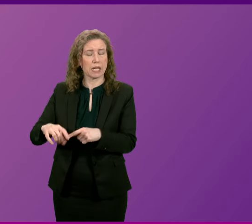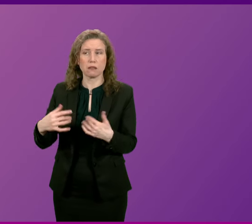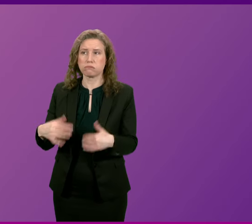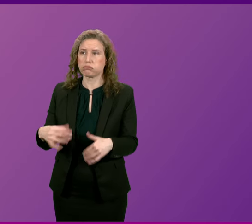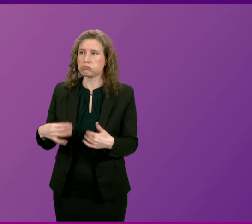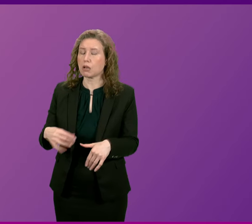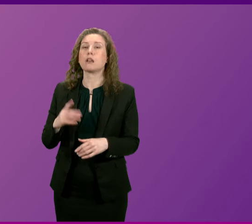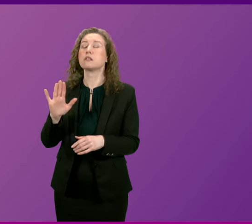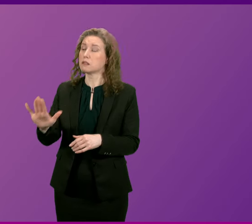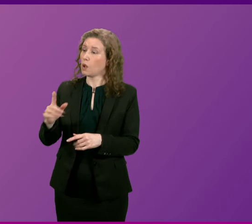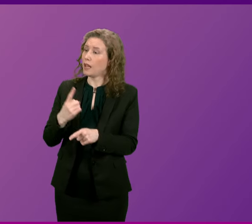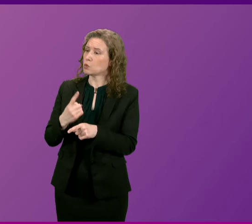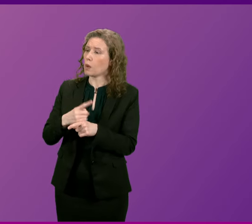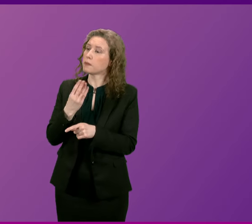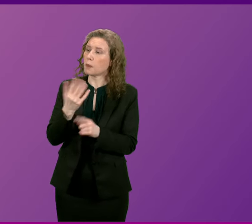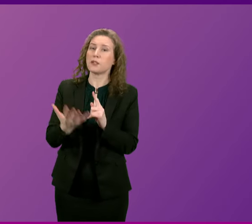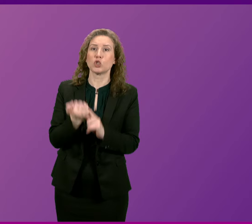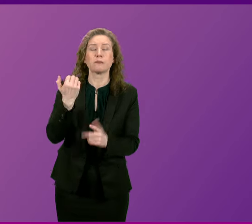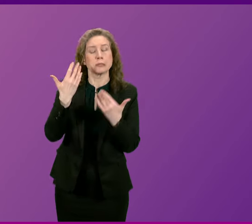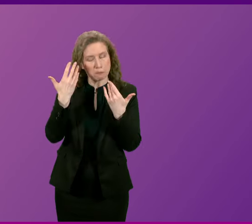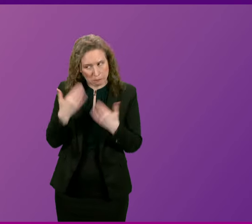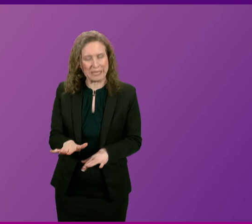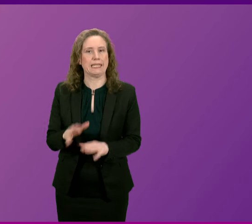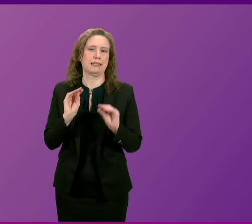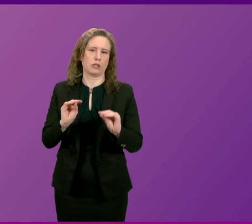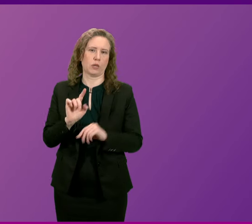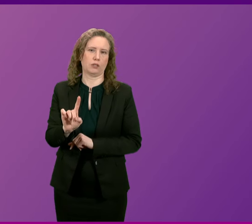Let us talk about some of the achievements that have been made in education according to the